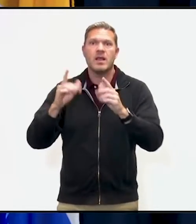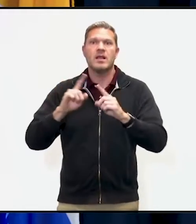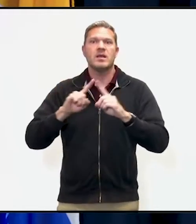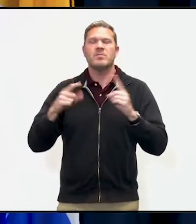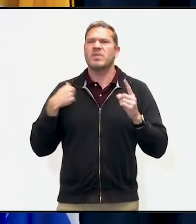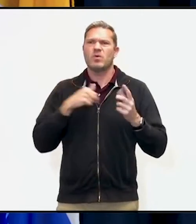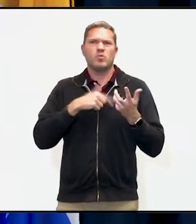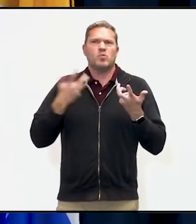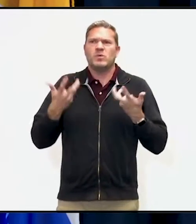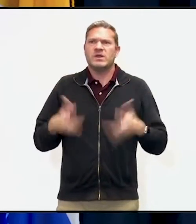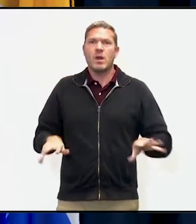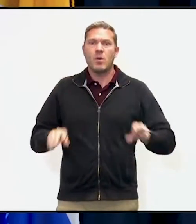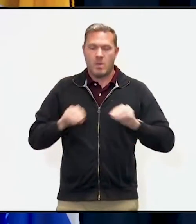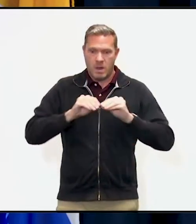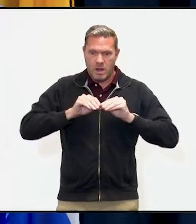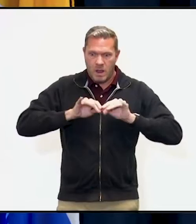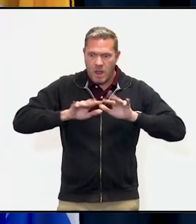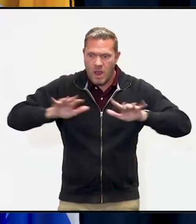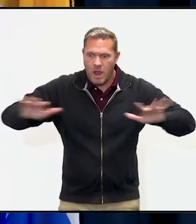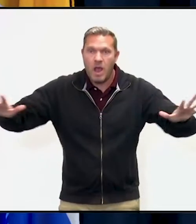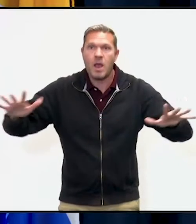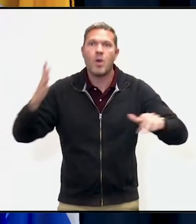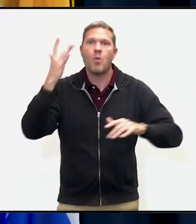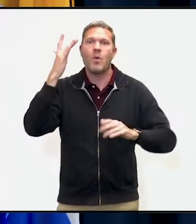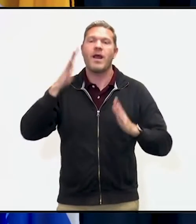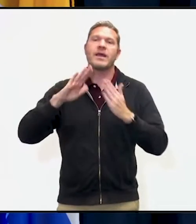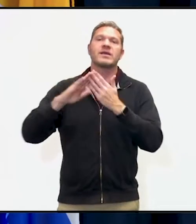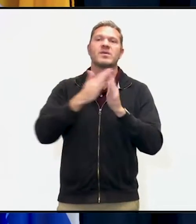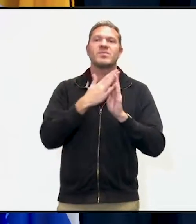a surge due to community transmission.